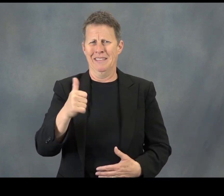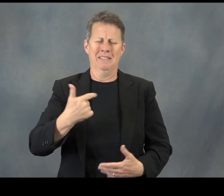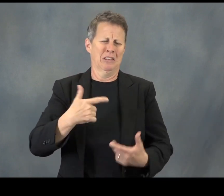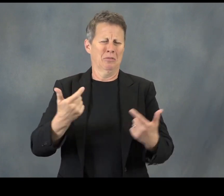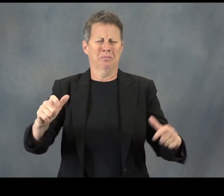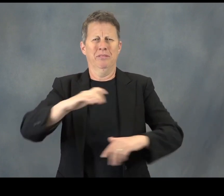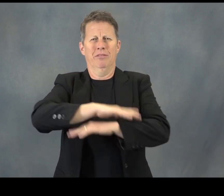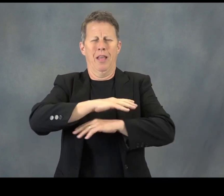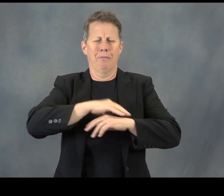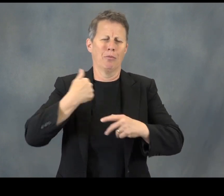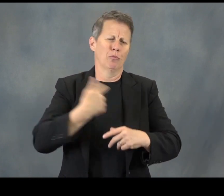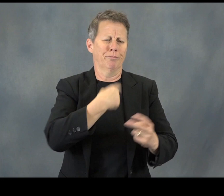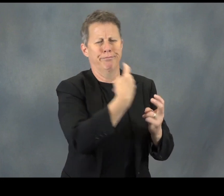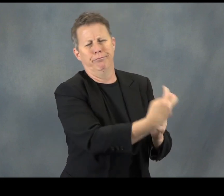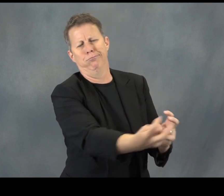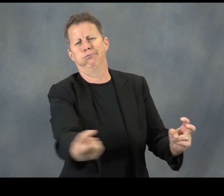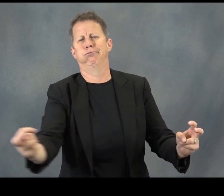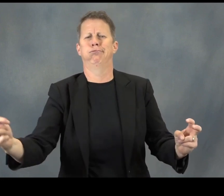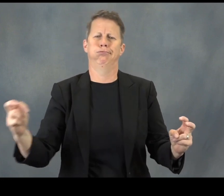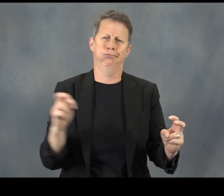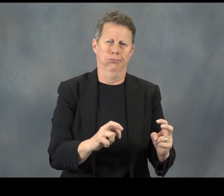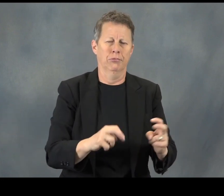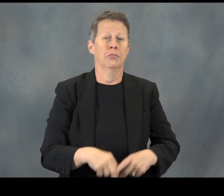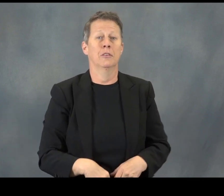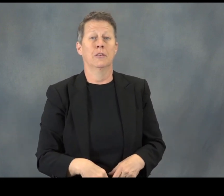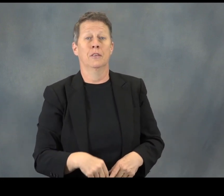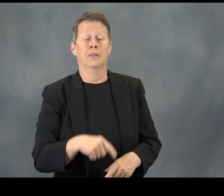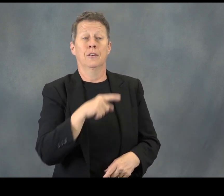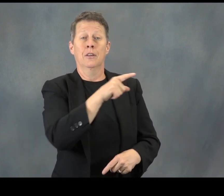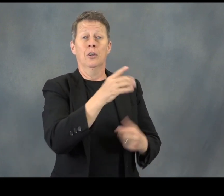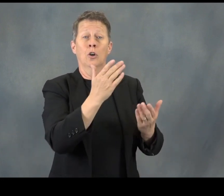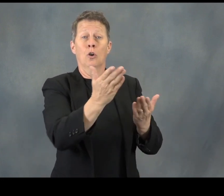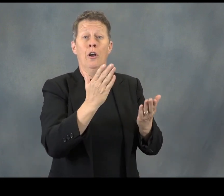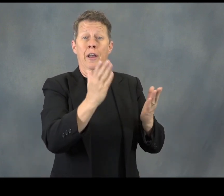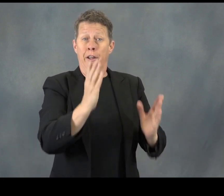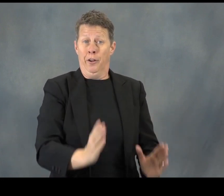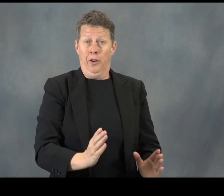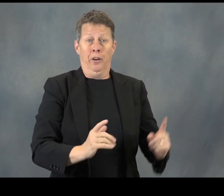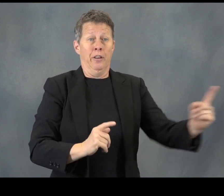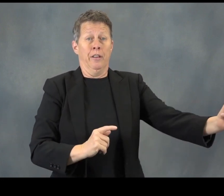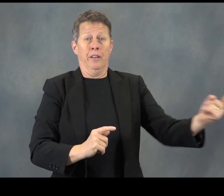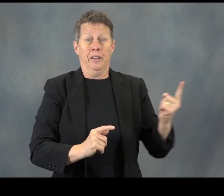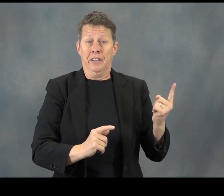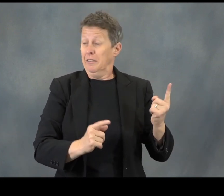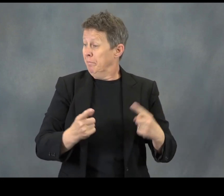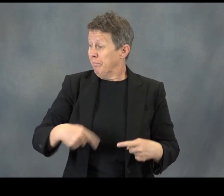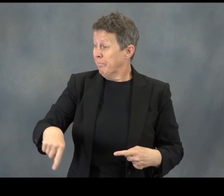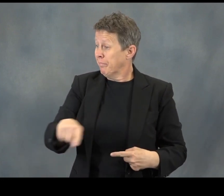at this big table. And the waiter comes over to us and said, "Would you guys like some margaritas?"